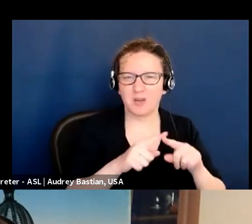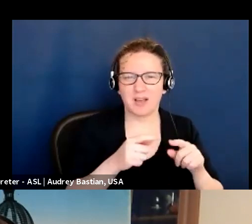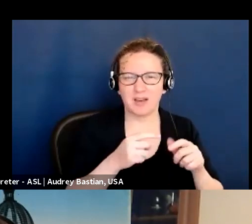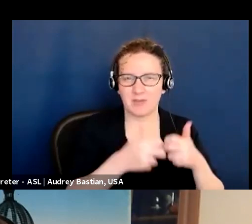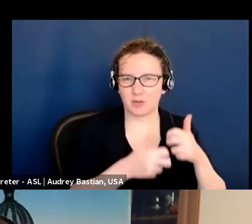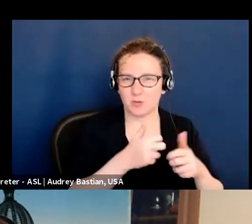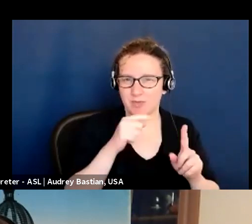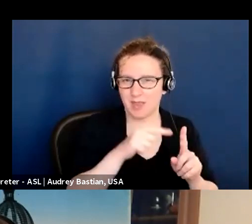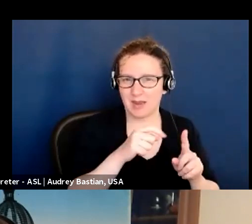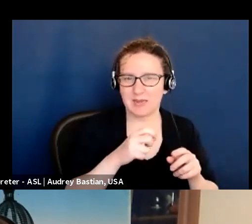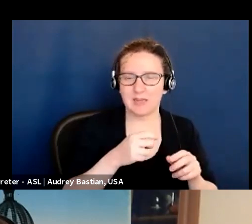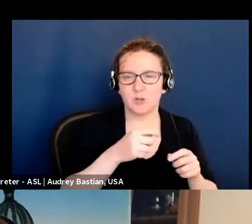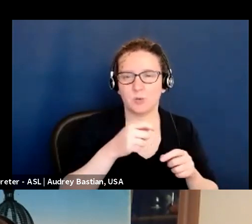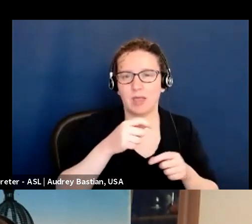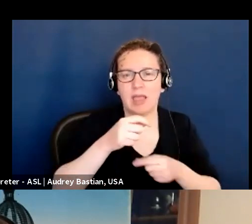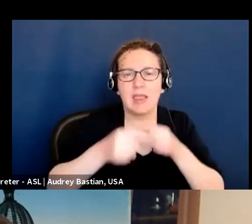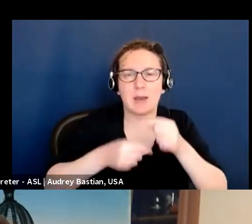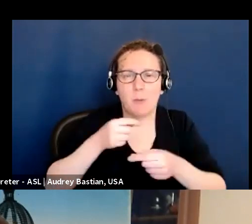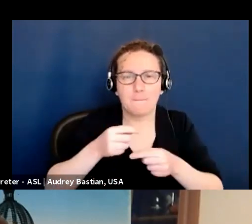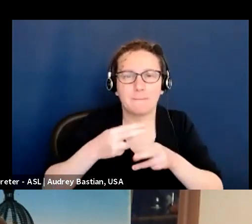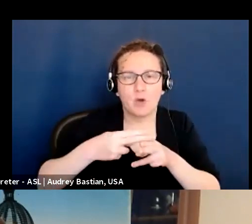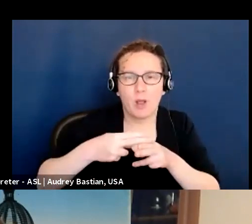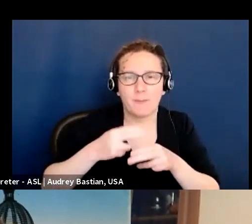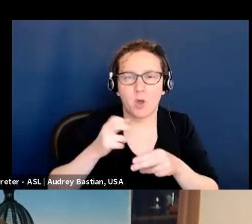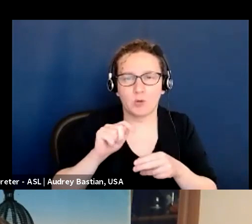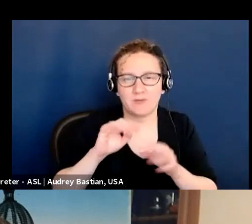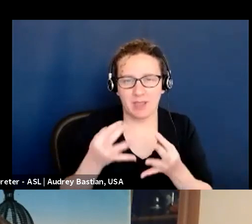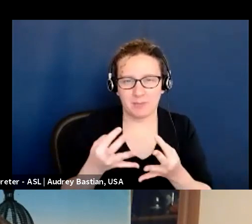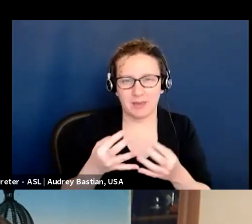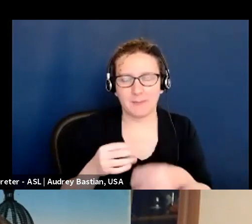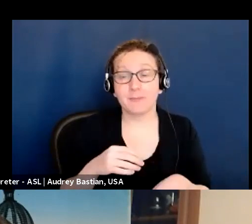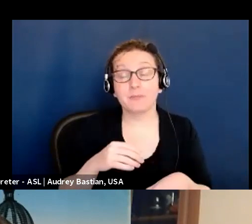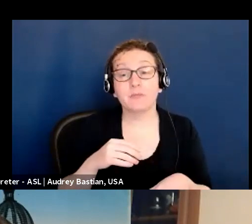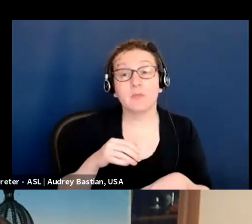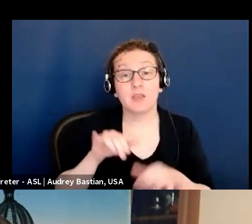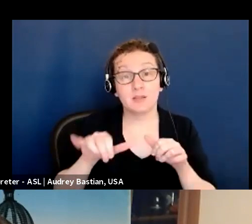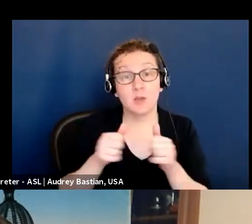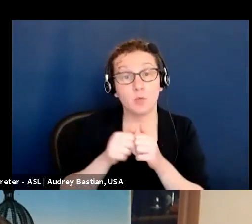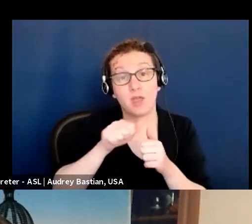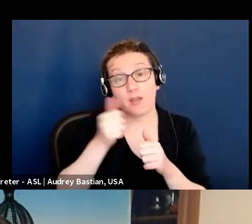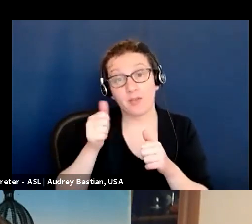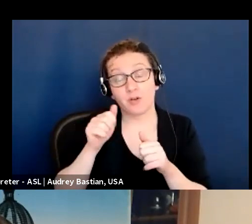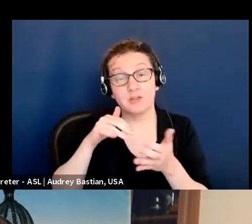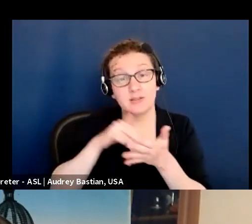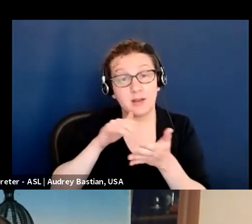an interim host family where I stayed with another one of my, um, study abroad friends.